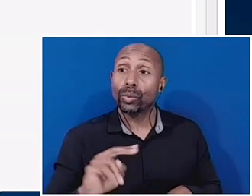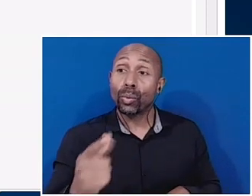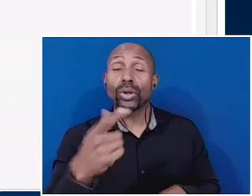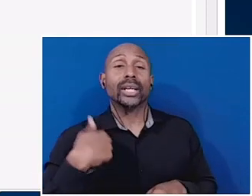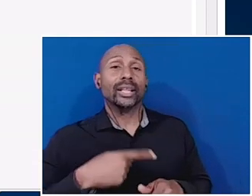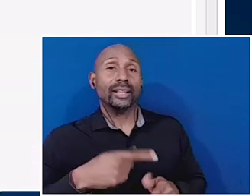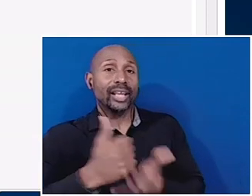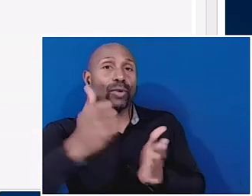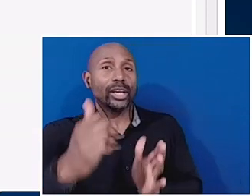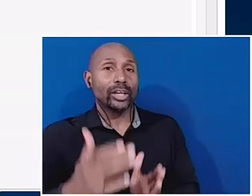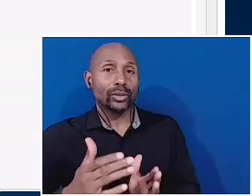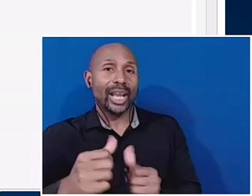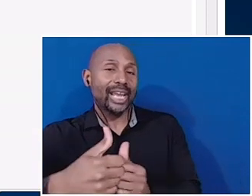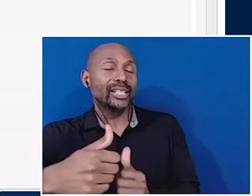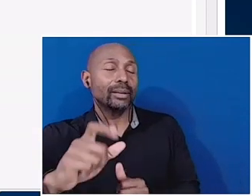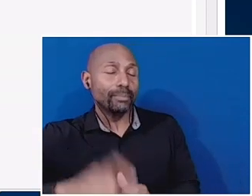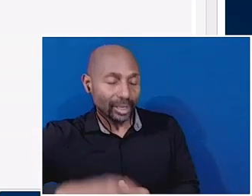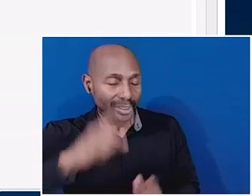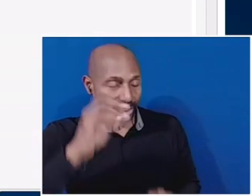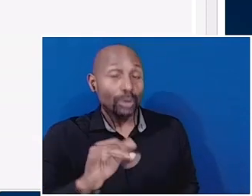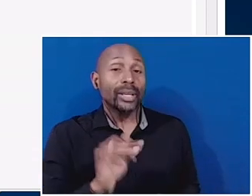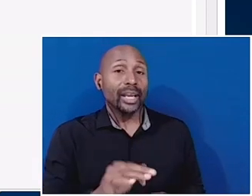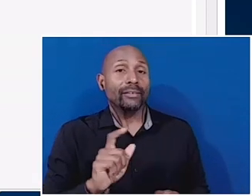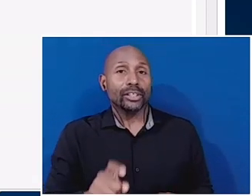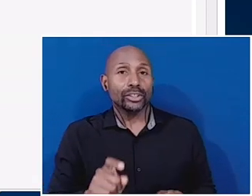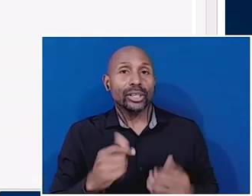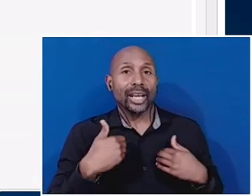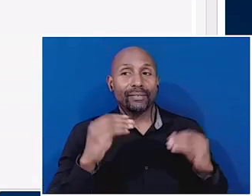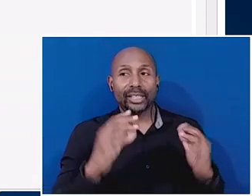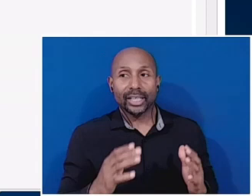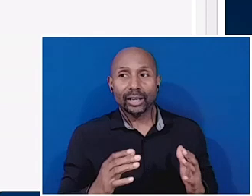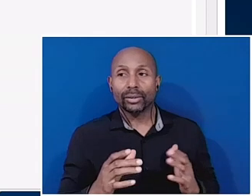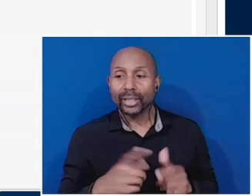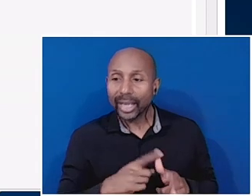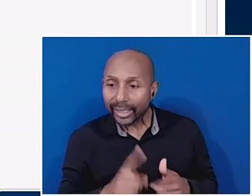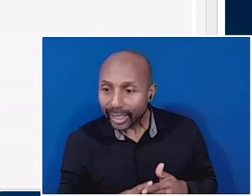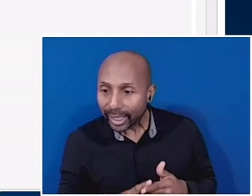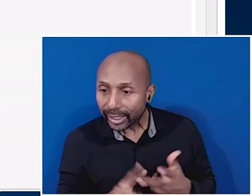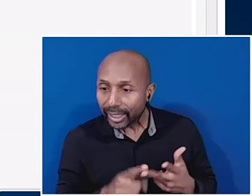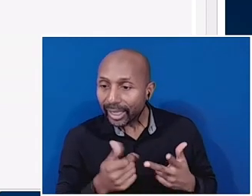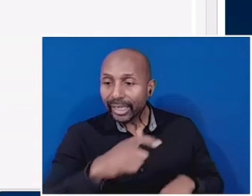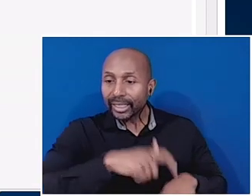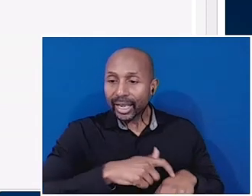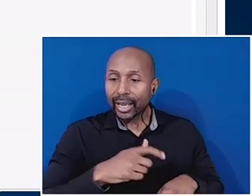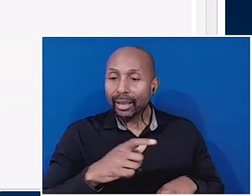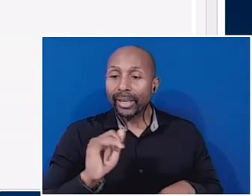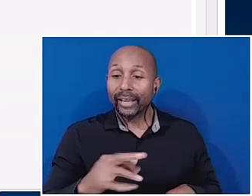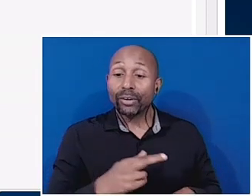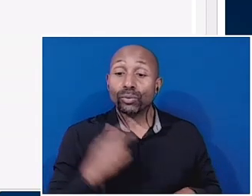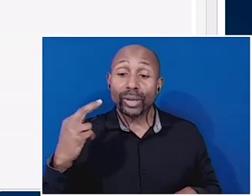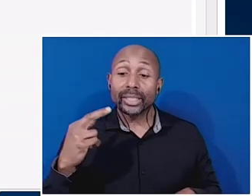there's a risk of closure, we can do it. And in the example of my organization, my staff can order it.